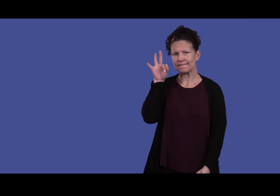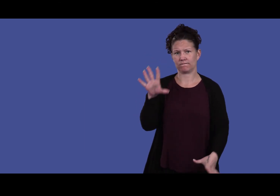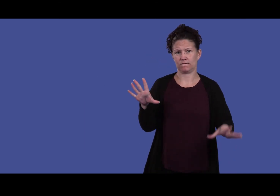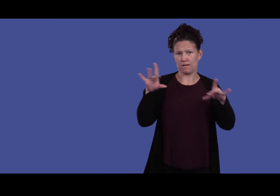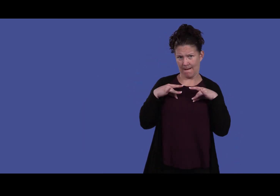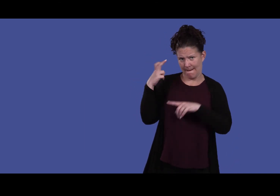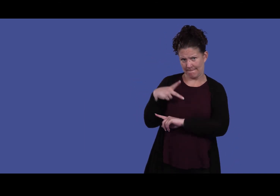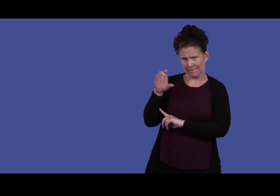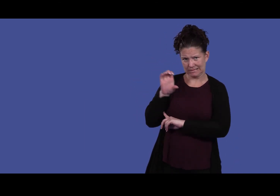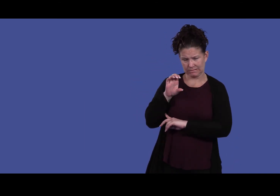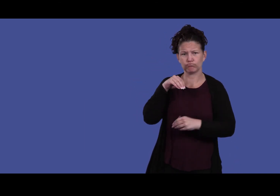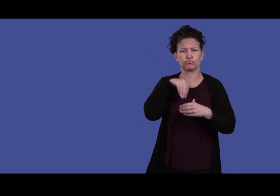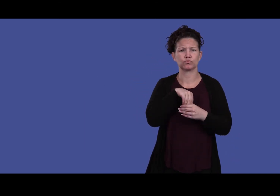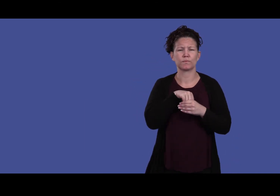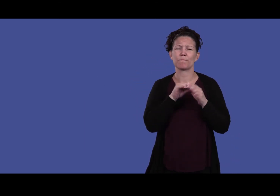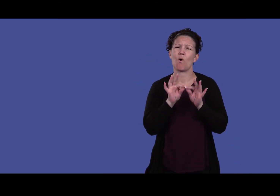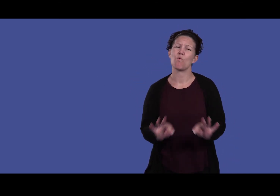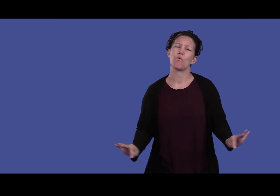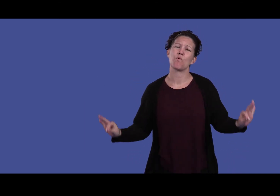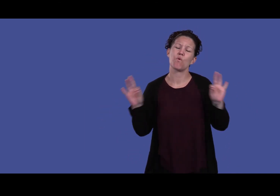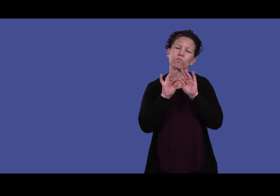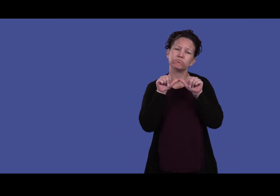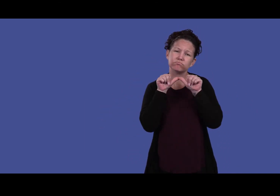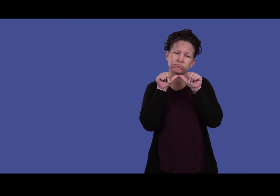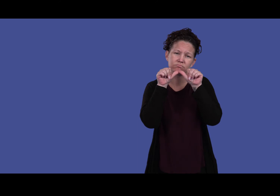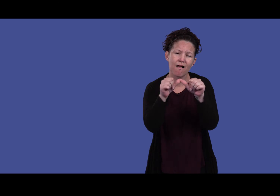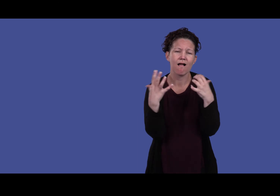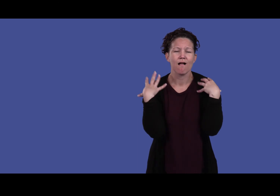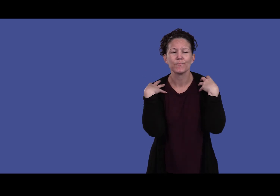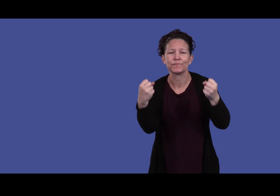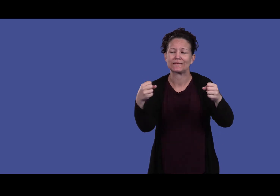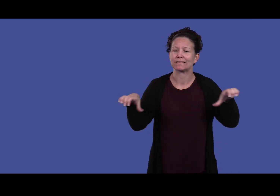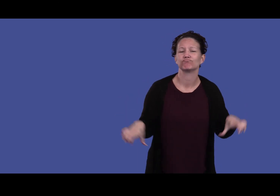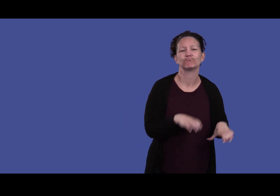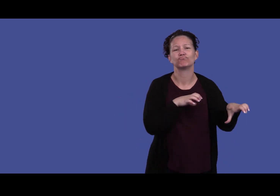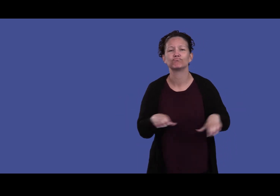If you have hep C, it’s critical to maintain other healthy behaviors